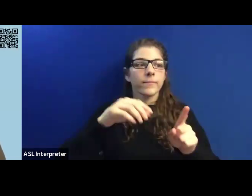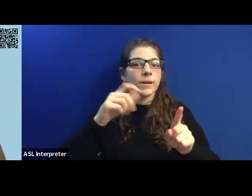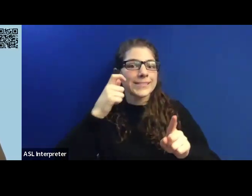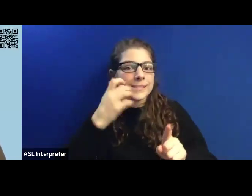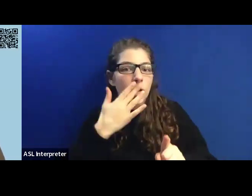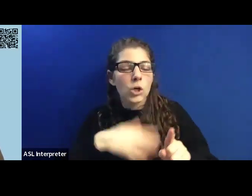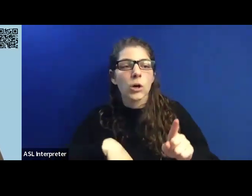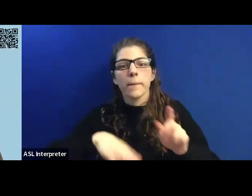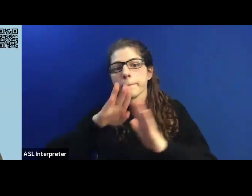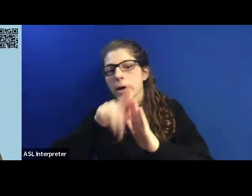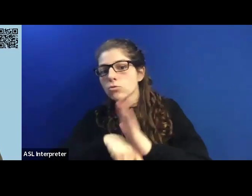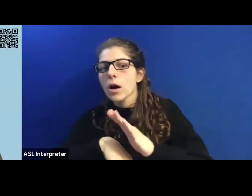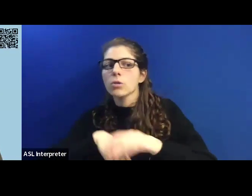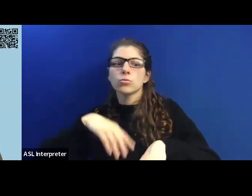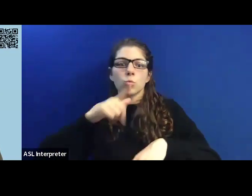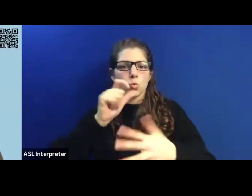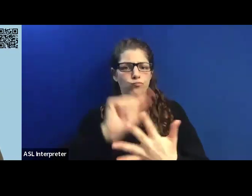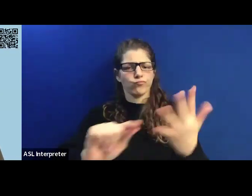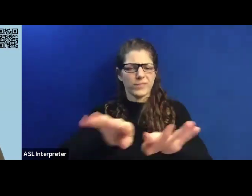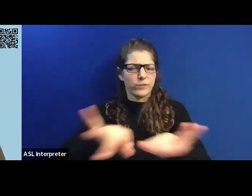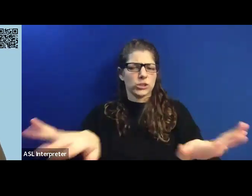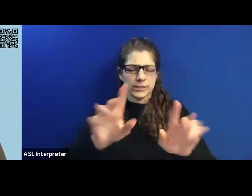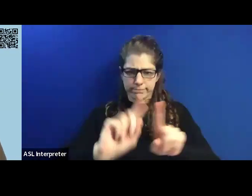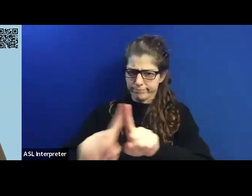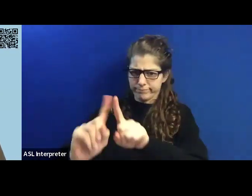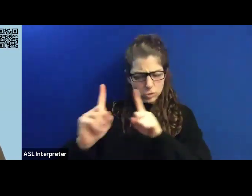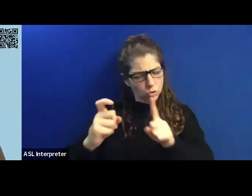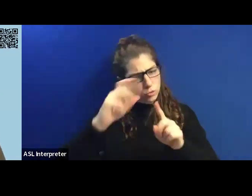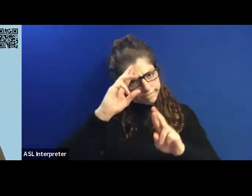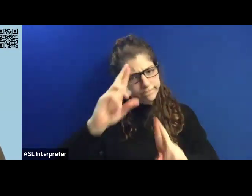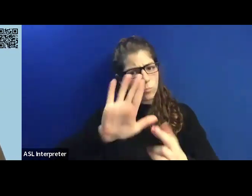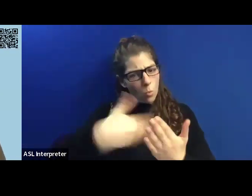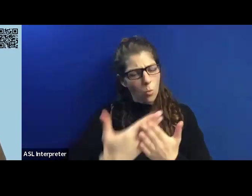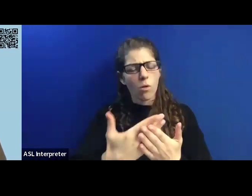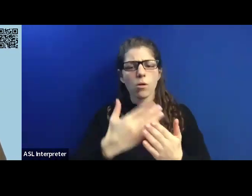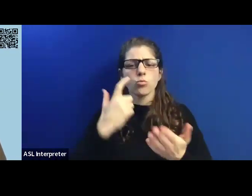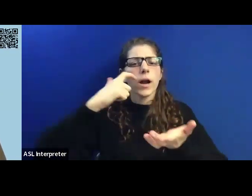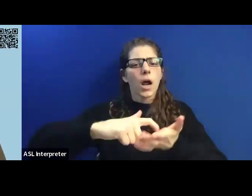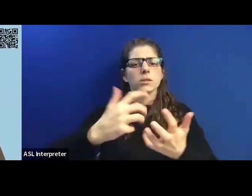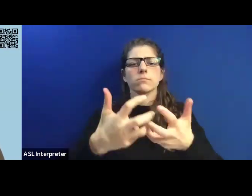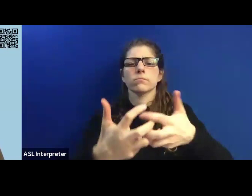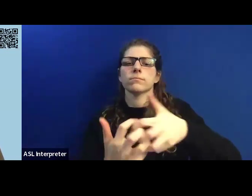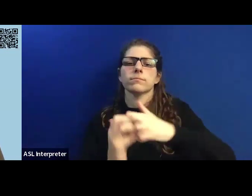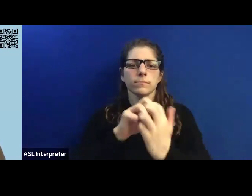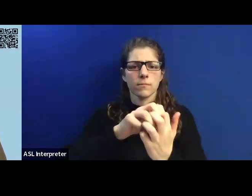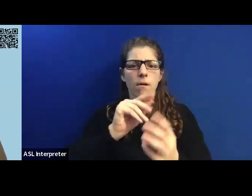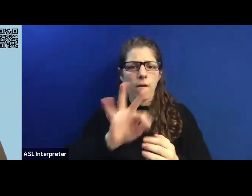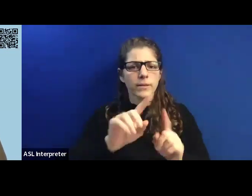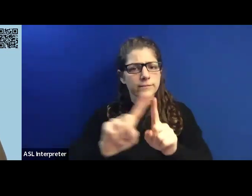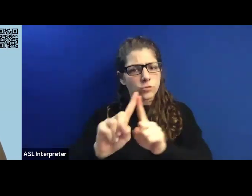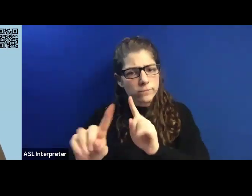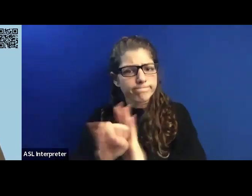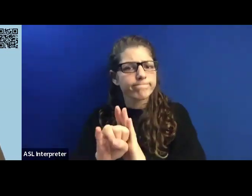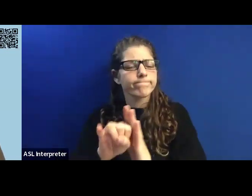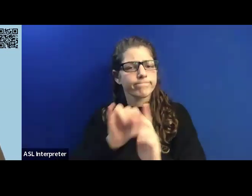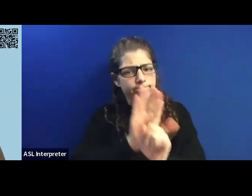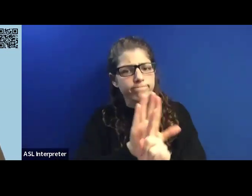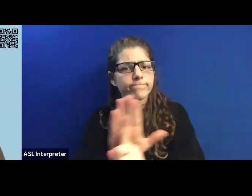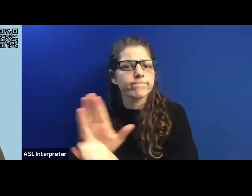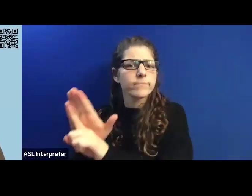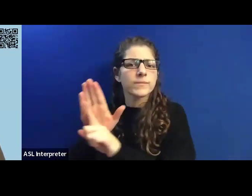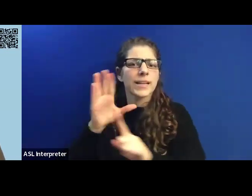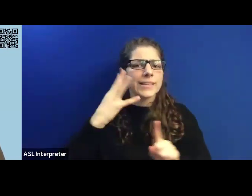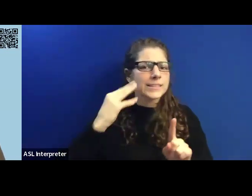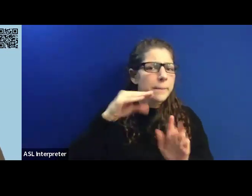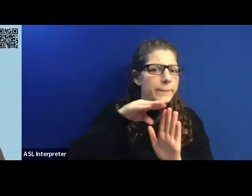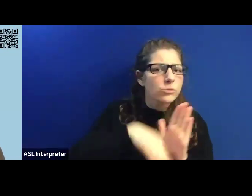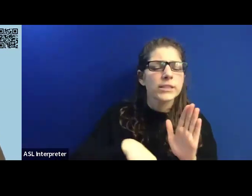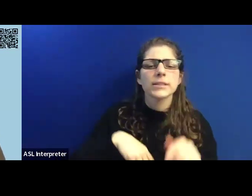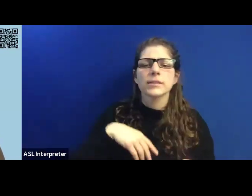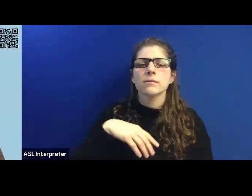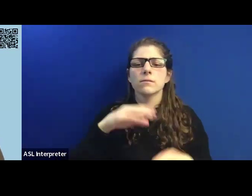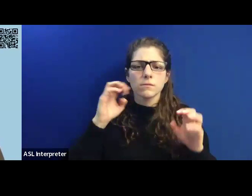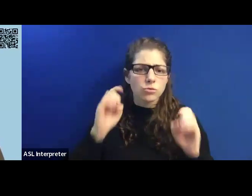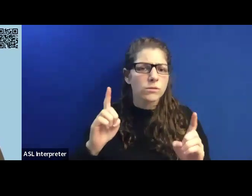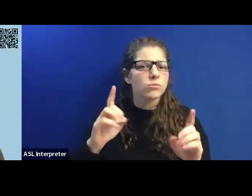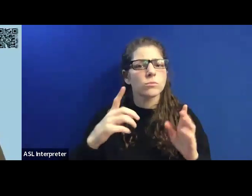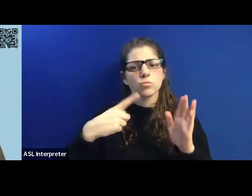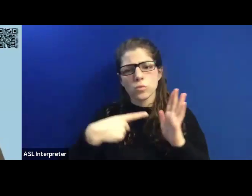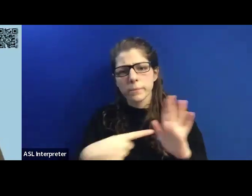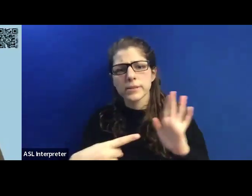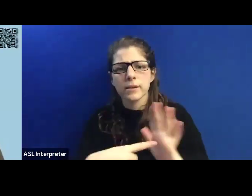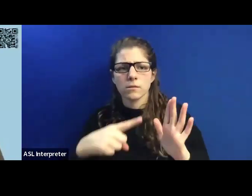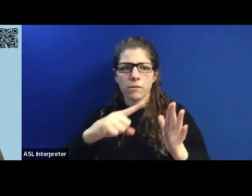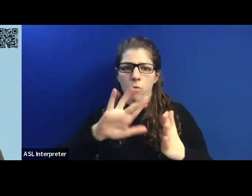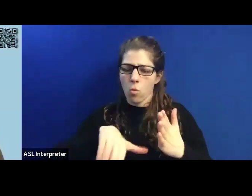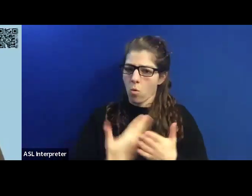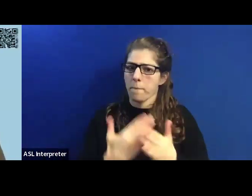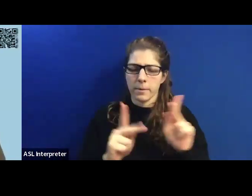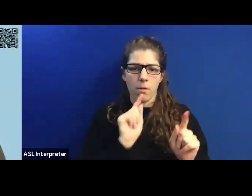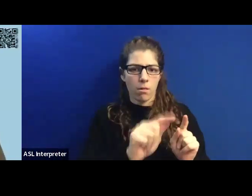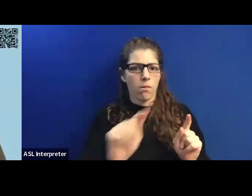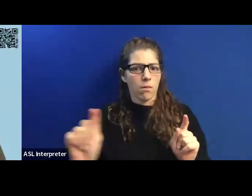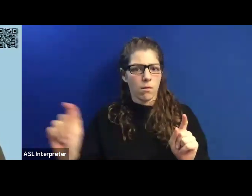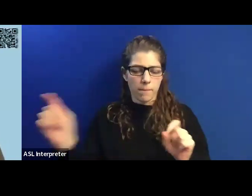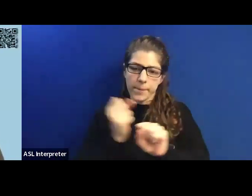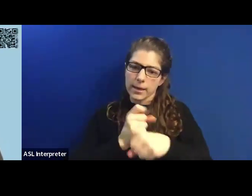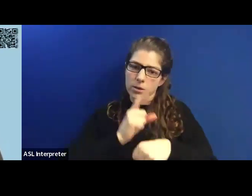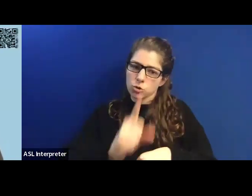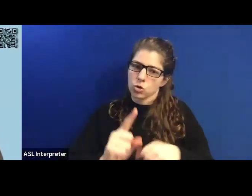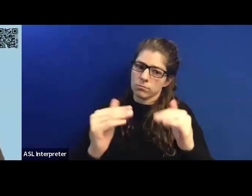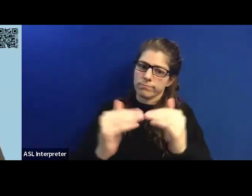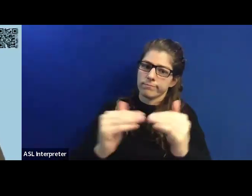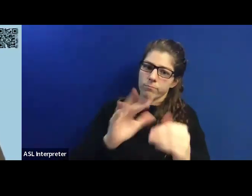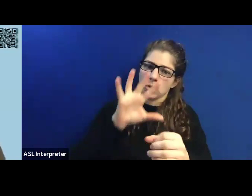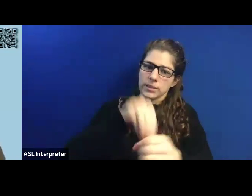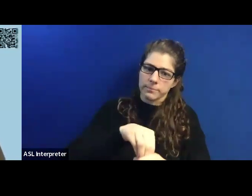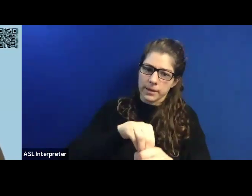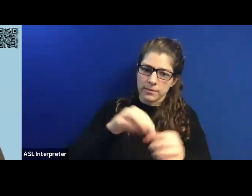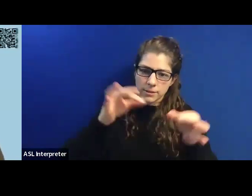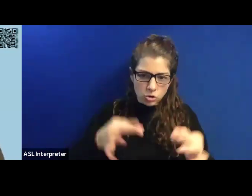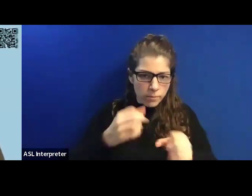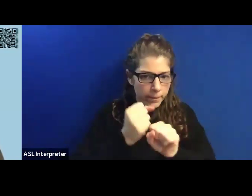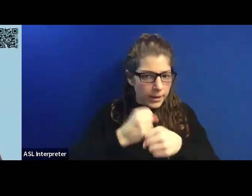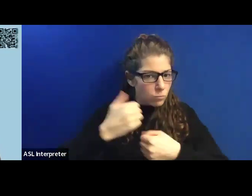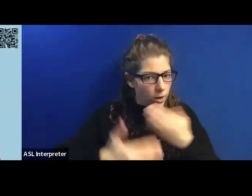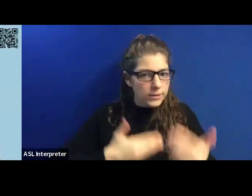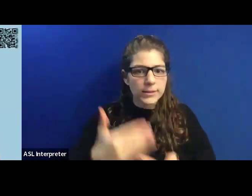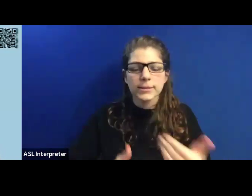And also recognizing the intersectionality of identities and experiences, affiliations and representations of all voices. Thus assuring equitable participation in decision making processes and policies.